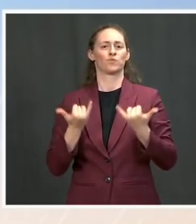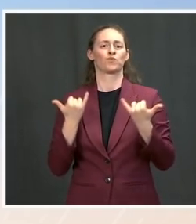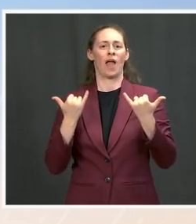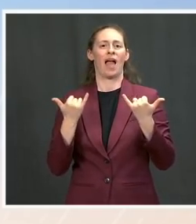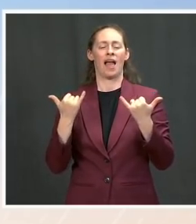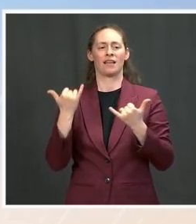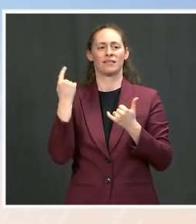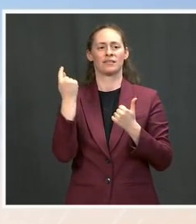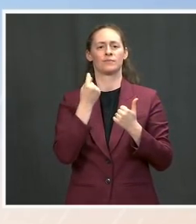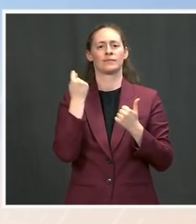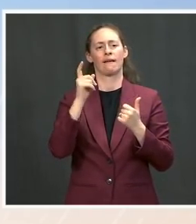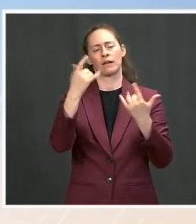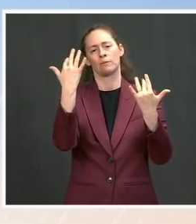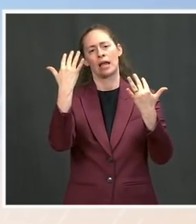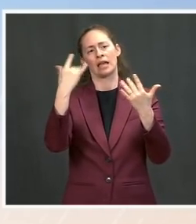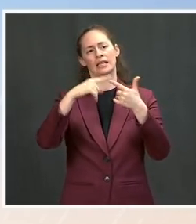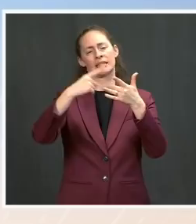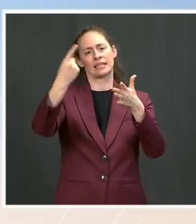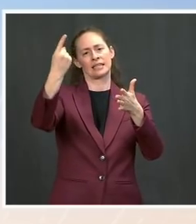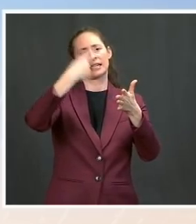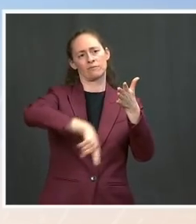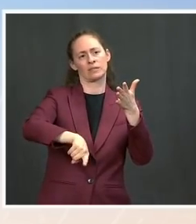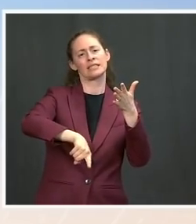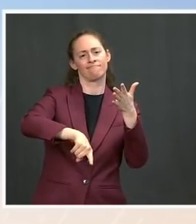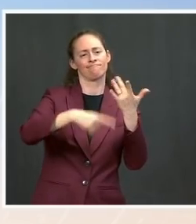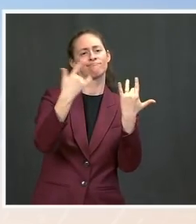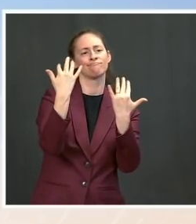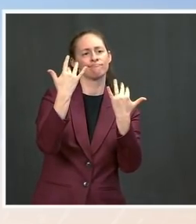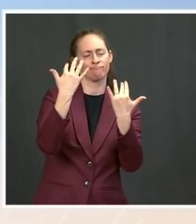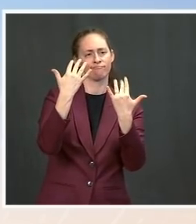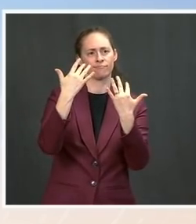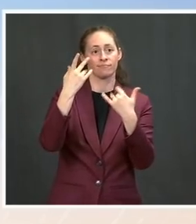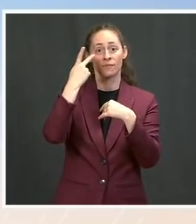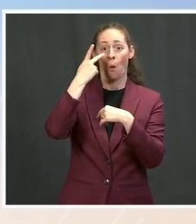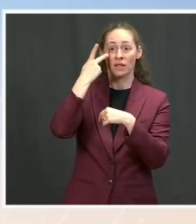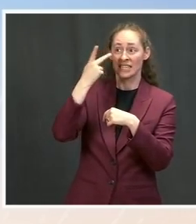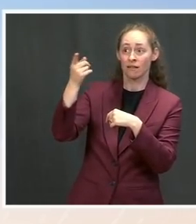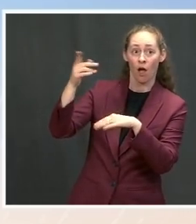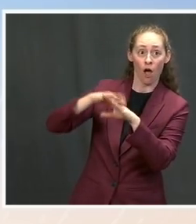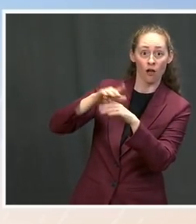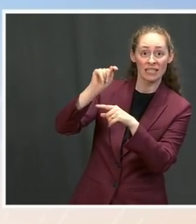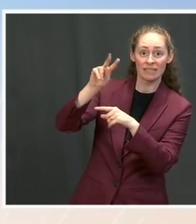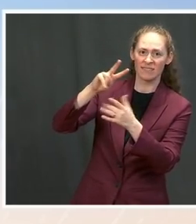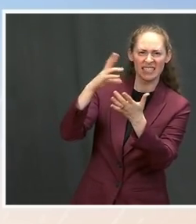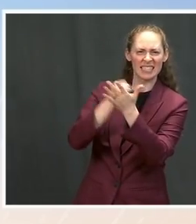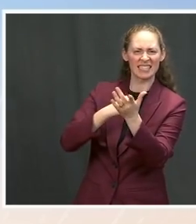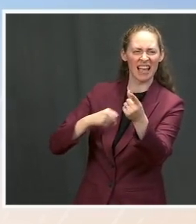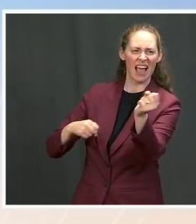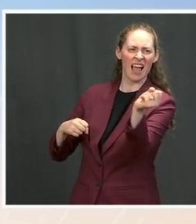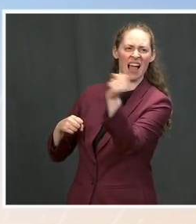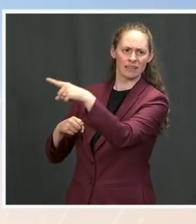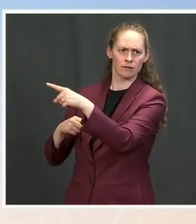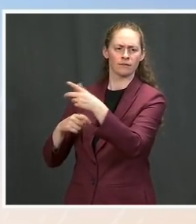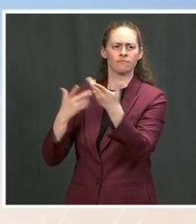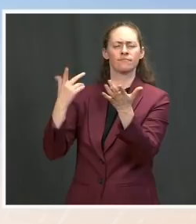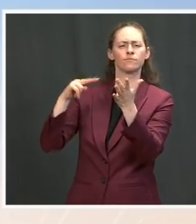or the next time one of these doctors is on television to talk about the definition of it. But what our objective is, is, of course,